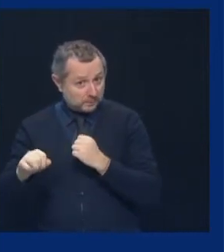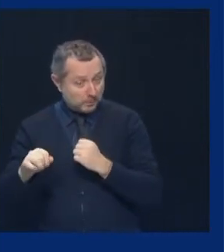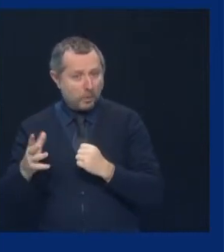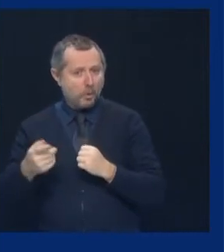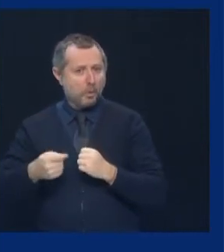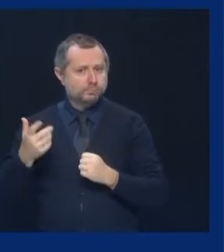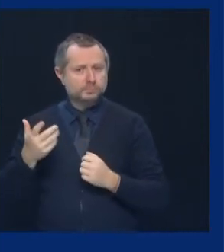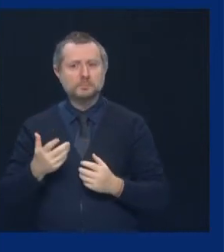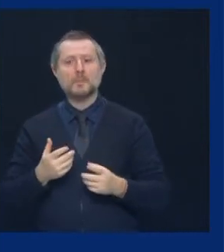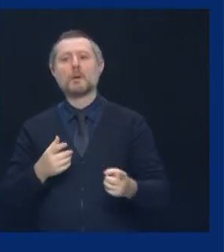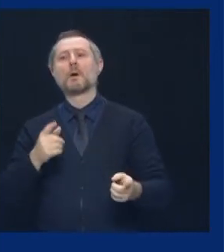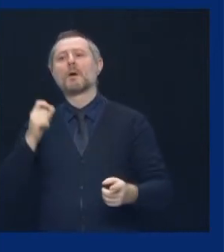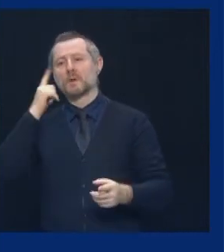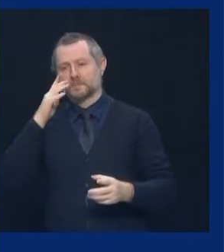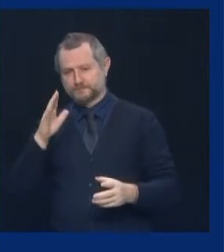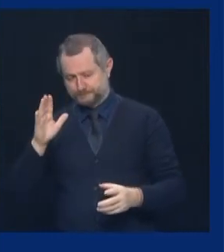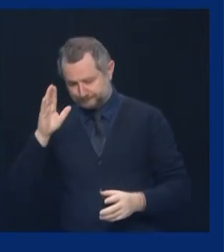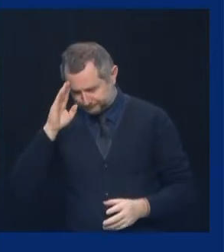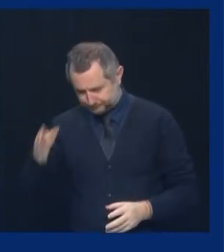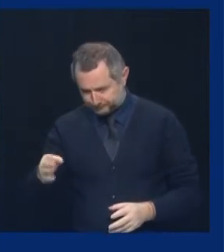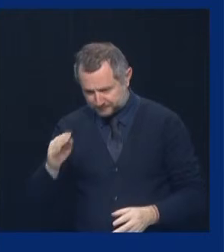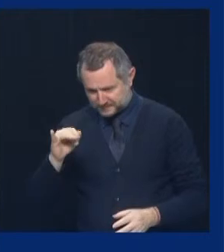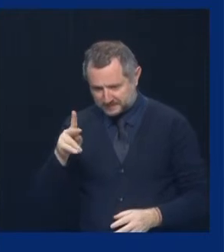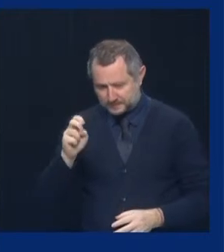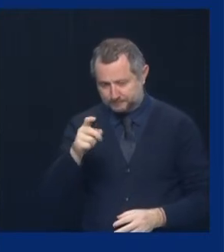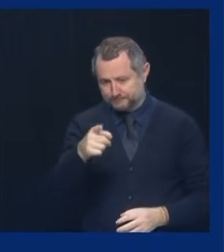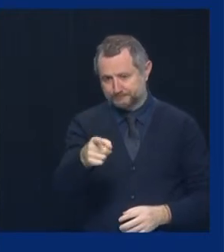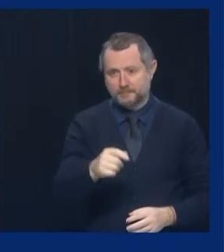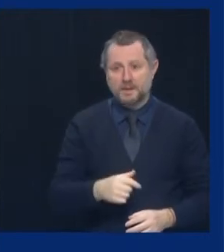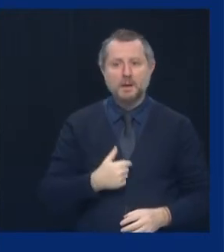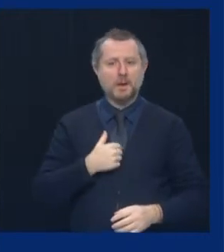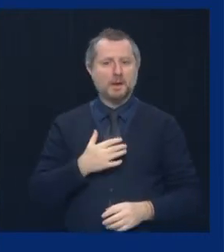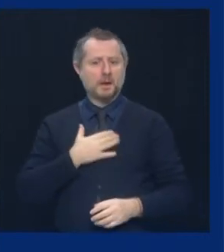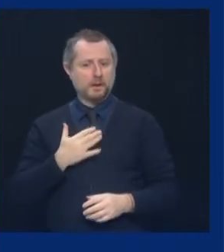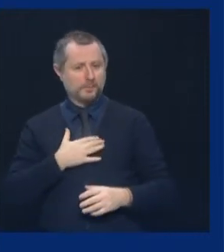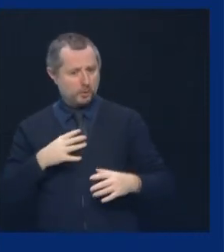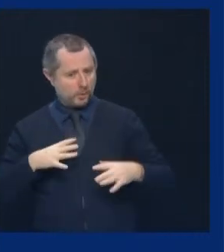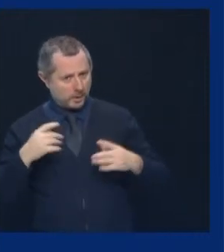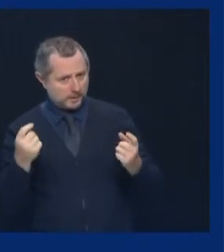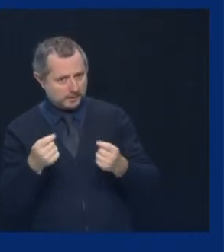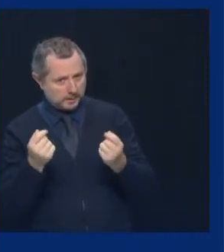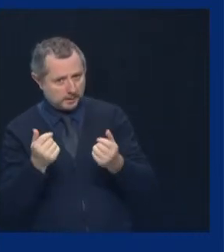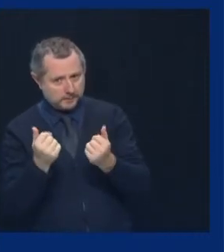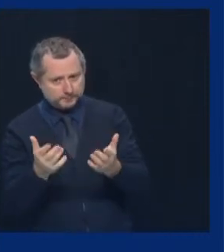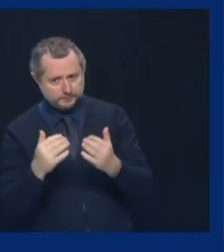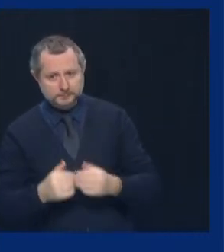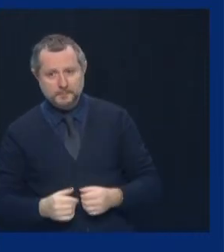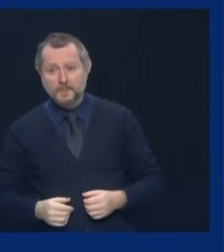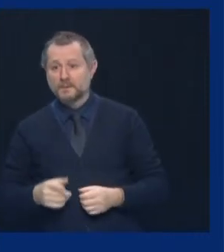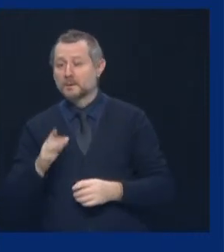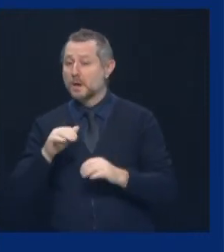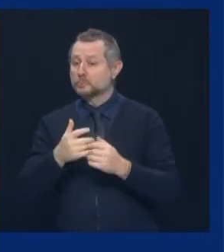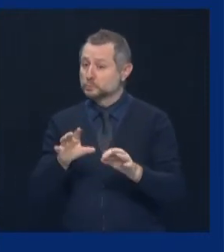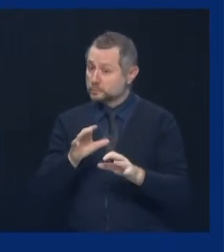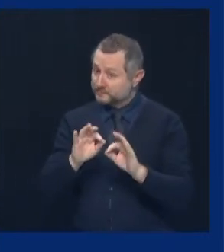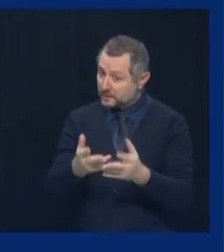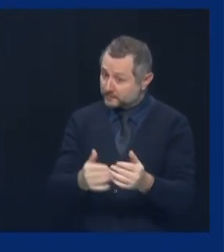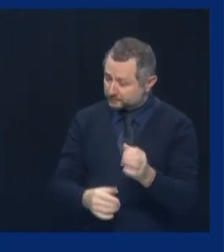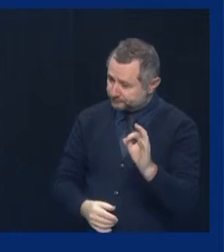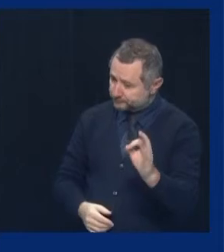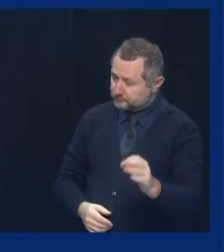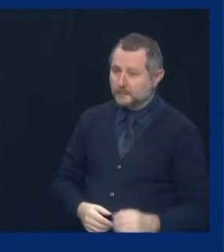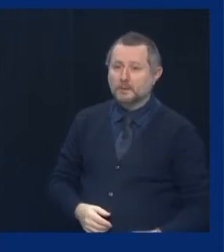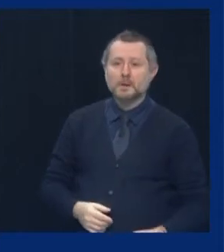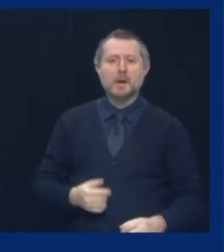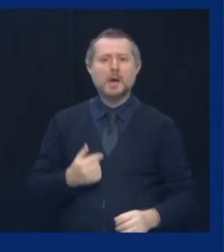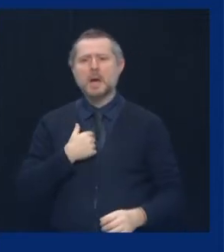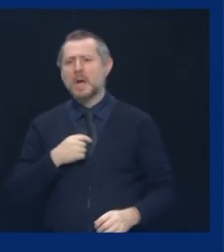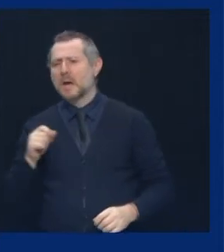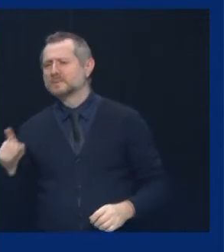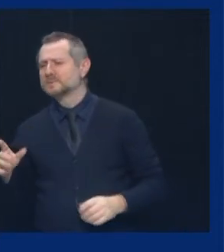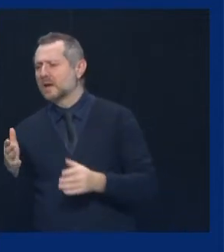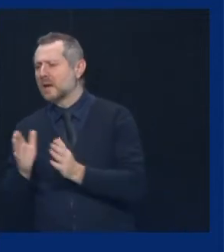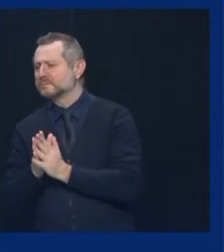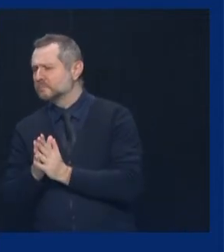EVICTION MORATORIUM?